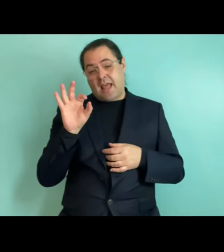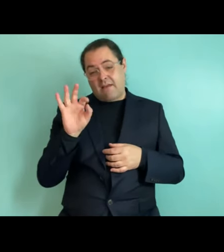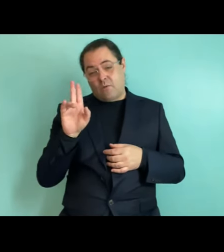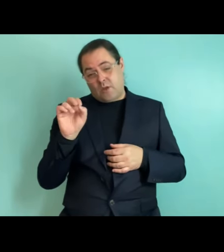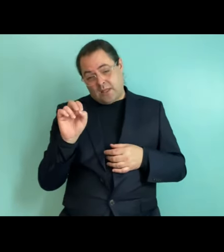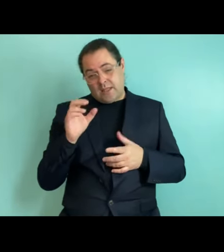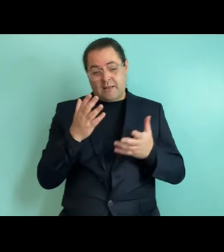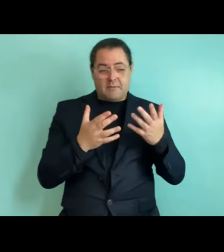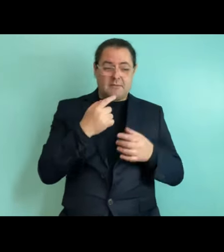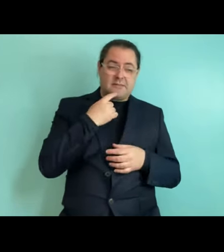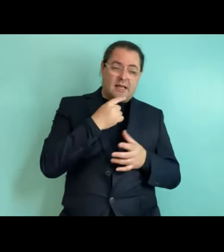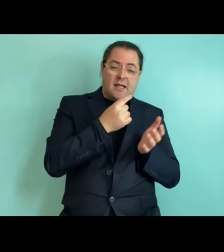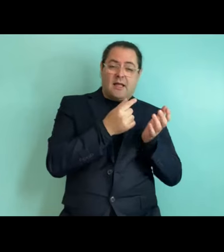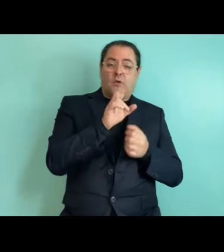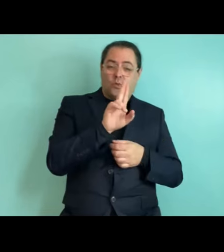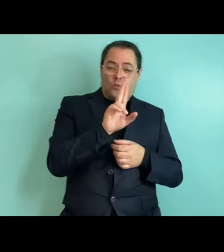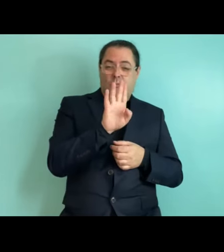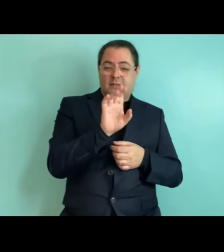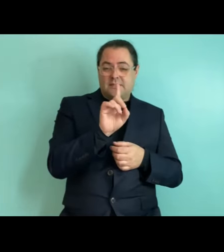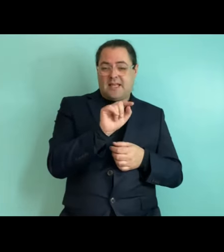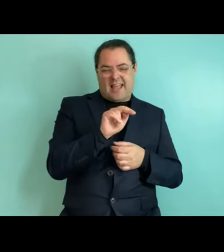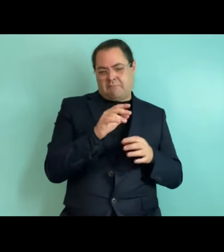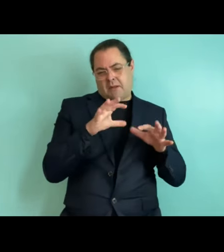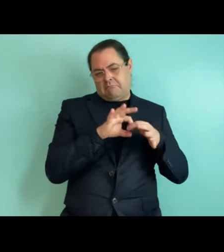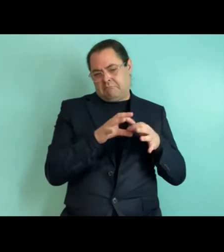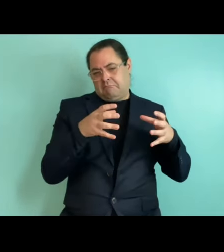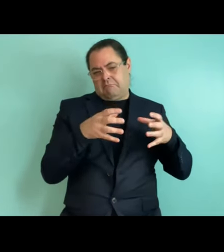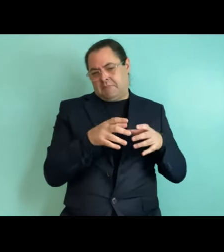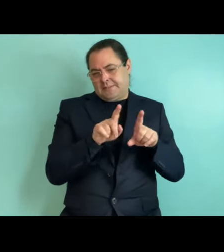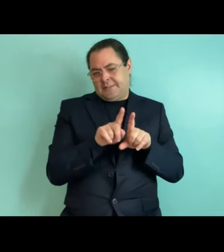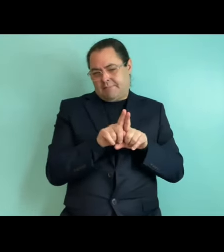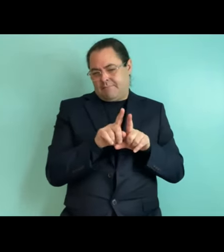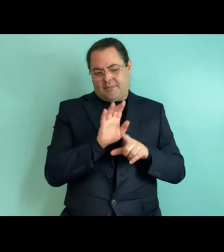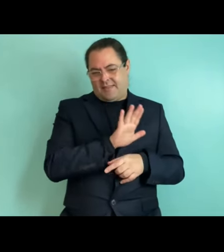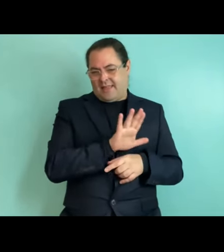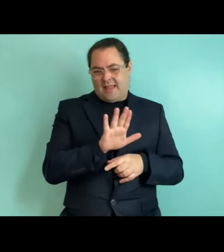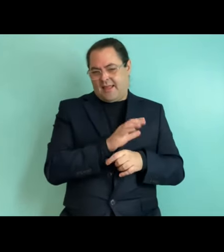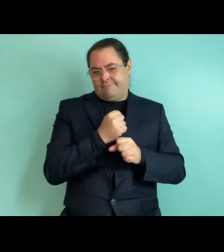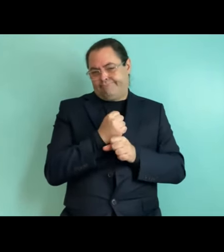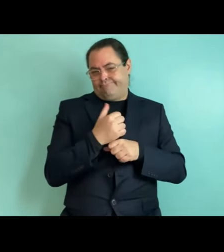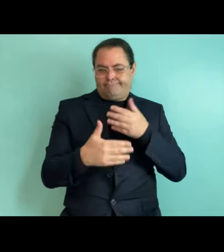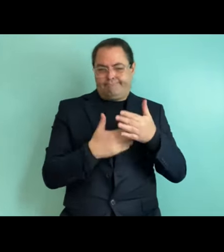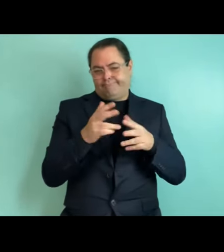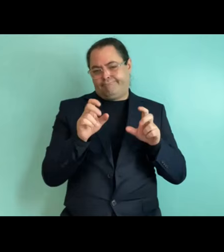the same they have both. Right. They've both played the same roles towards disability inclusion.